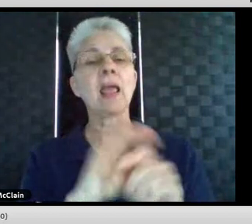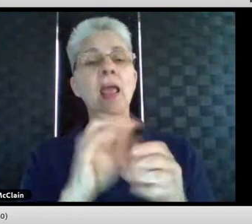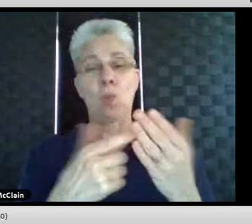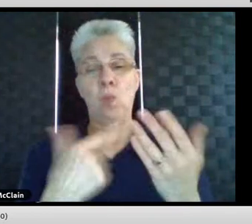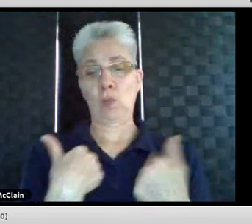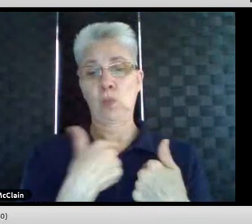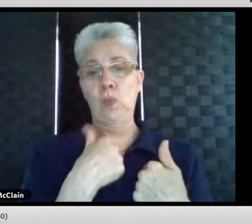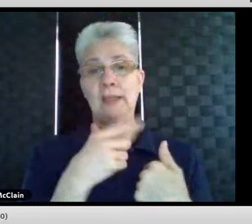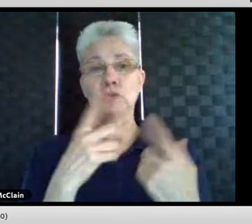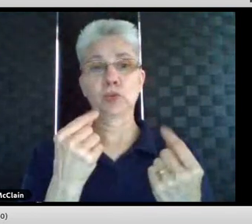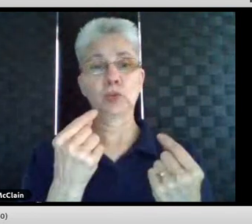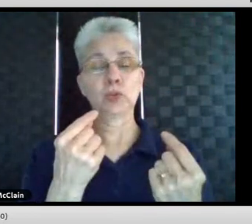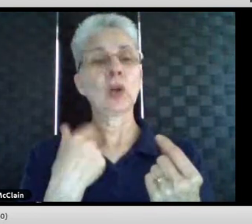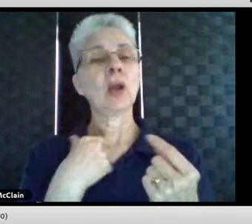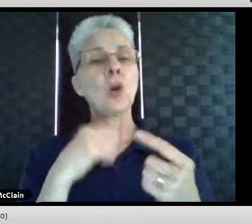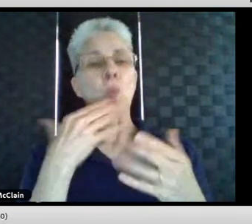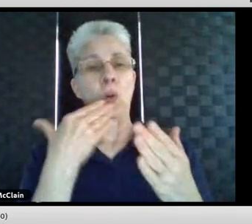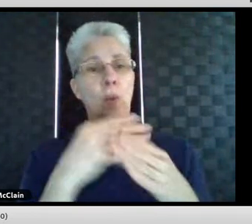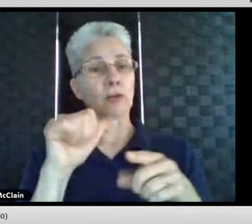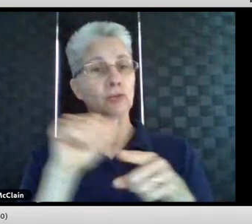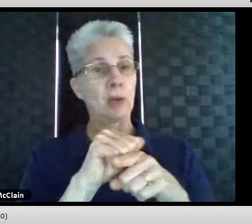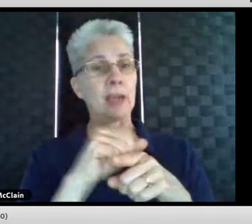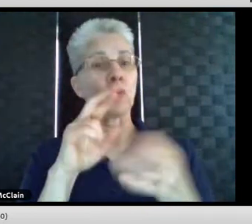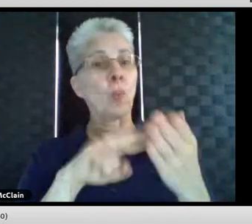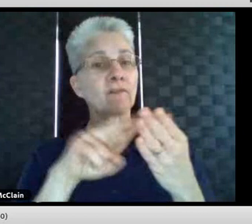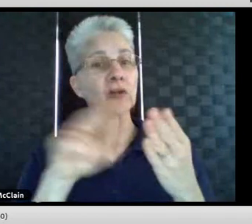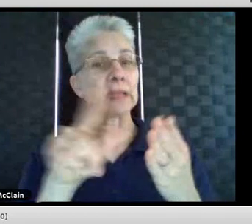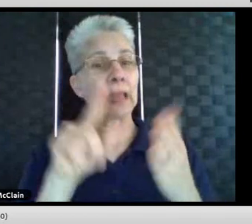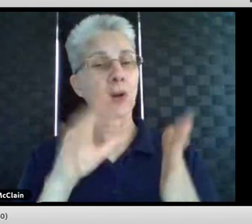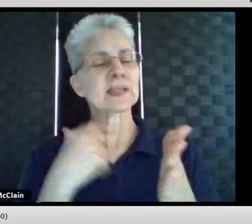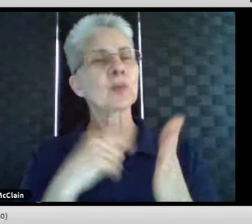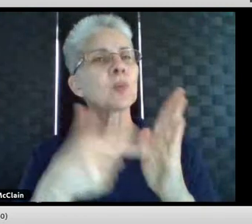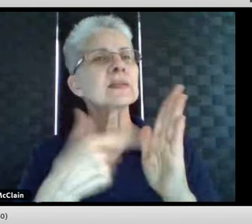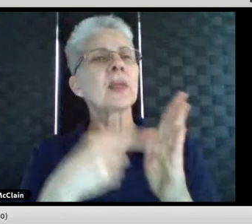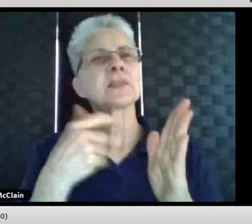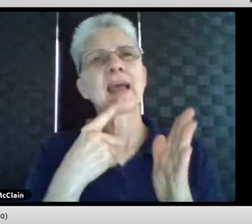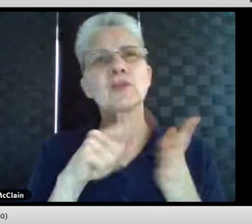We're well-trained reference librarians, and we'll sometimes have to initiate the conversation